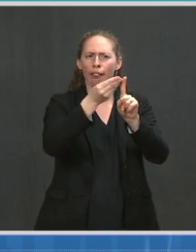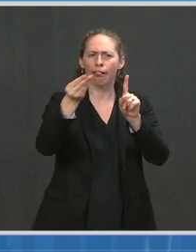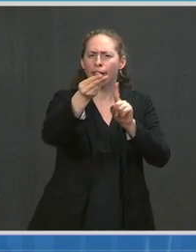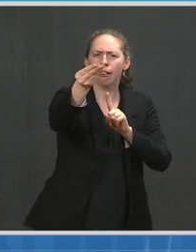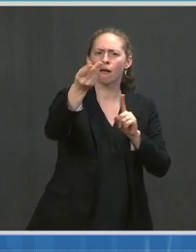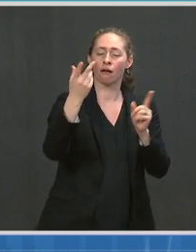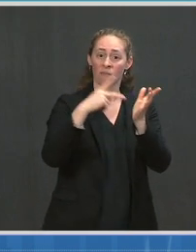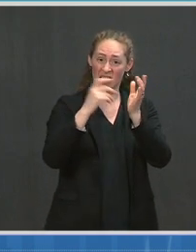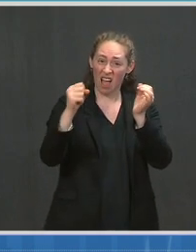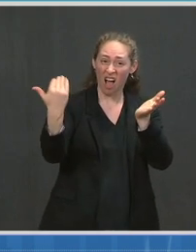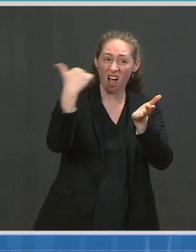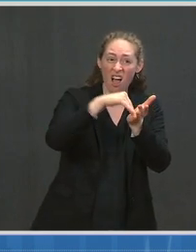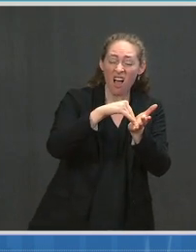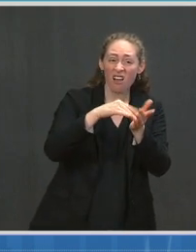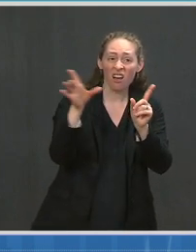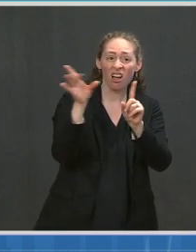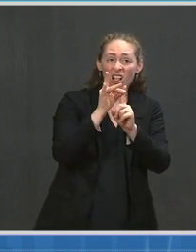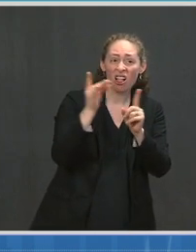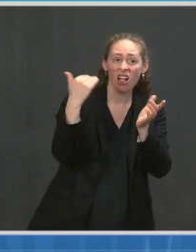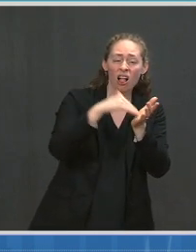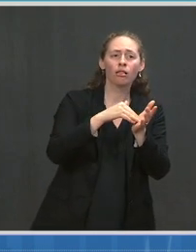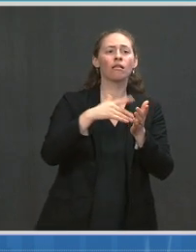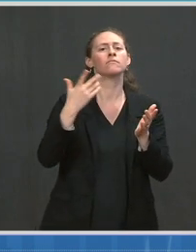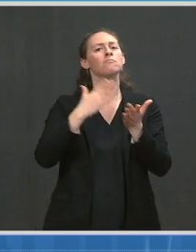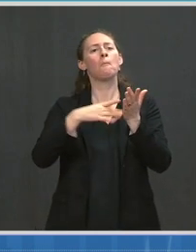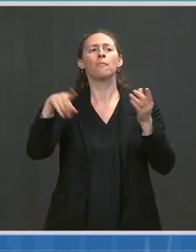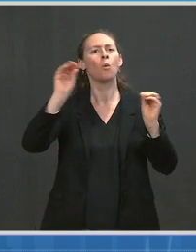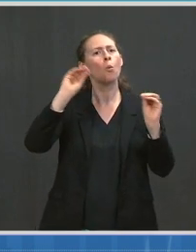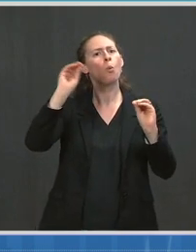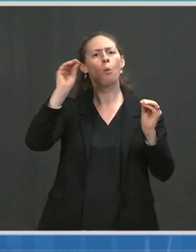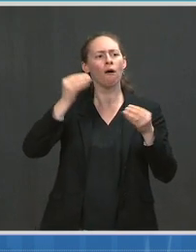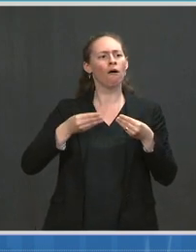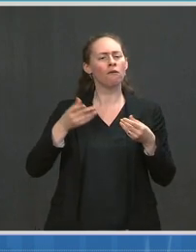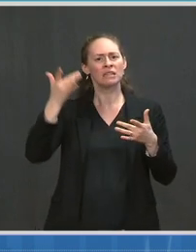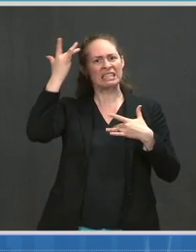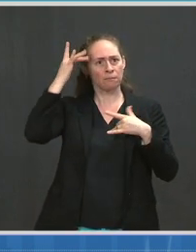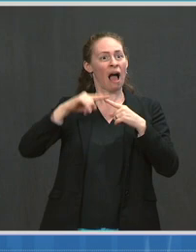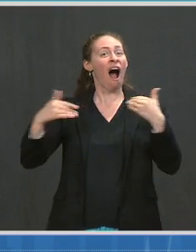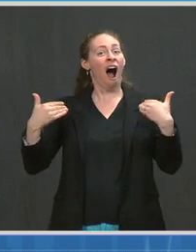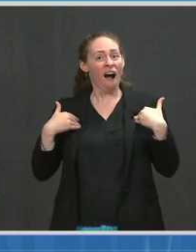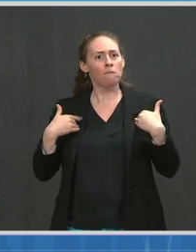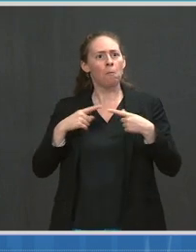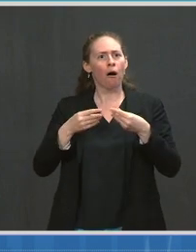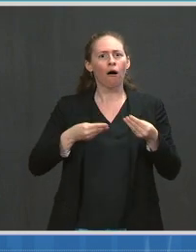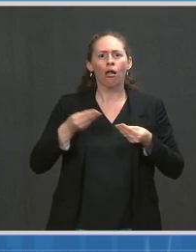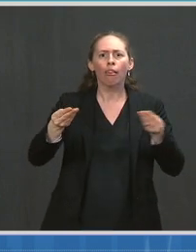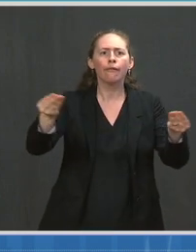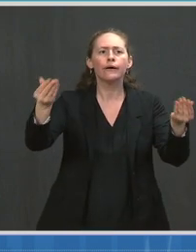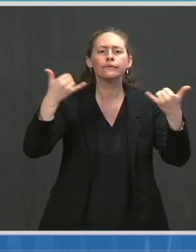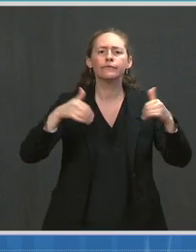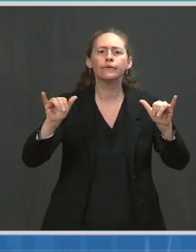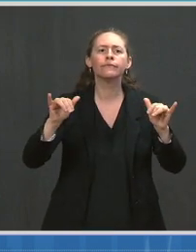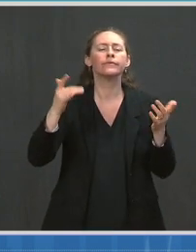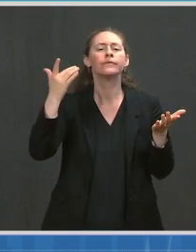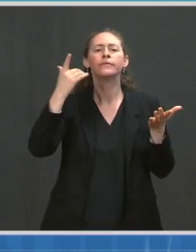how much virus do they have in their nose? And do they transmit it to people who are their close contacts?